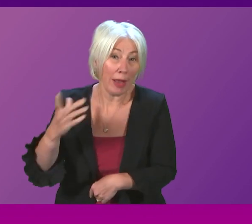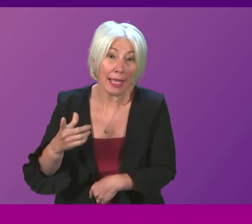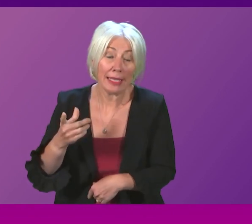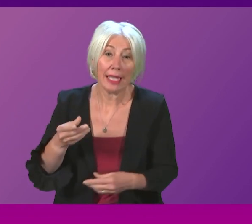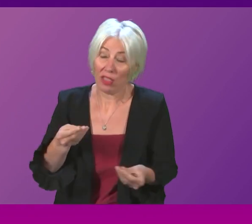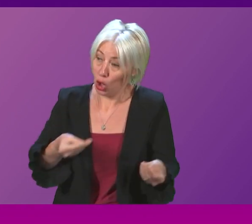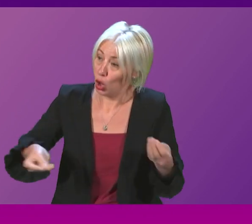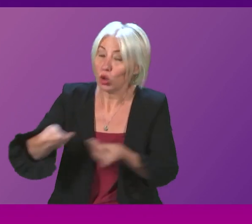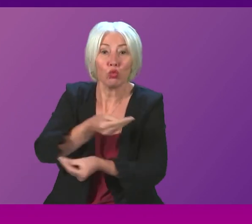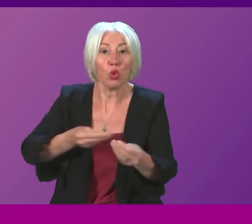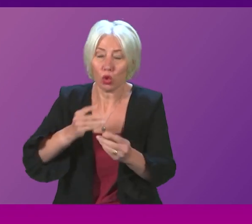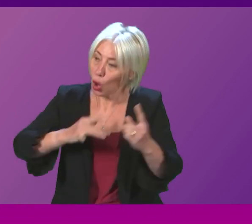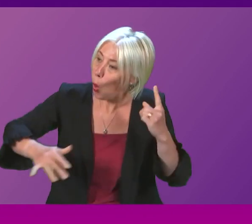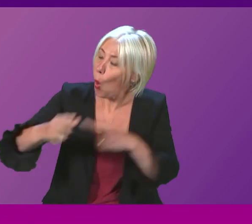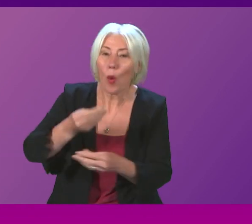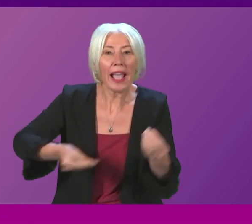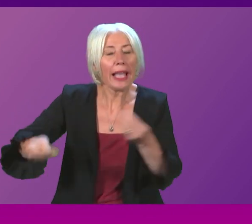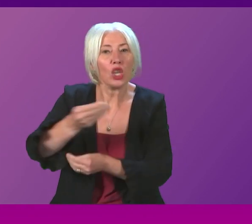inequalities drive wider inequalities.